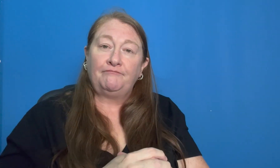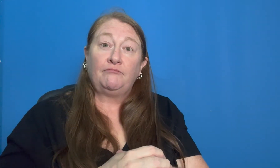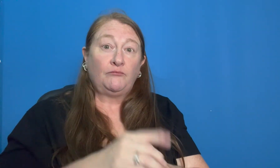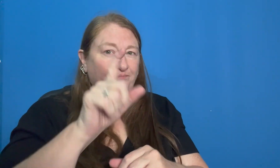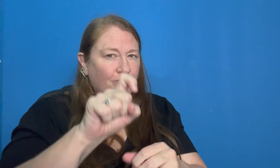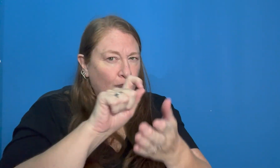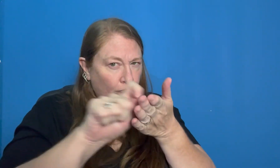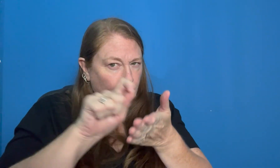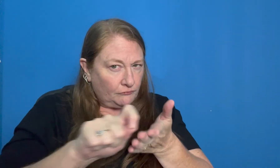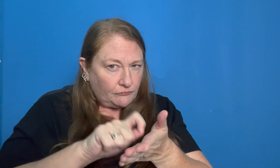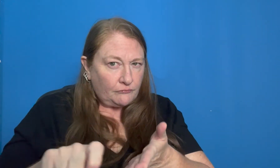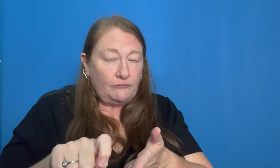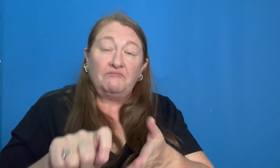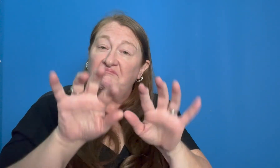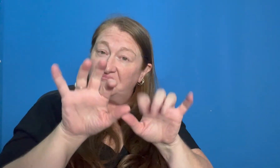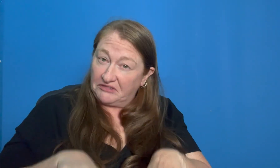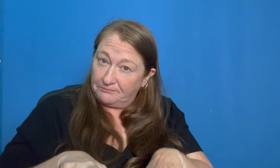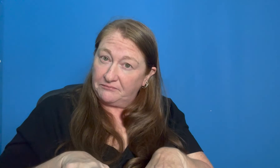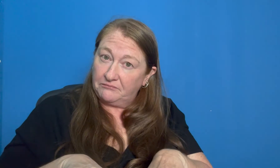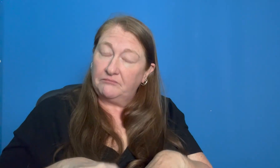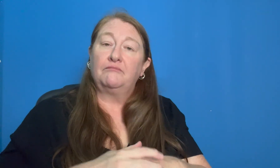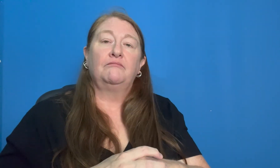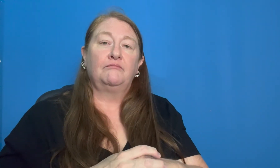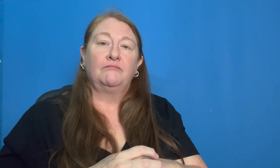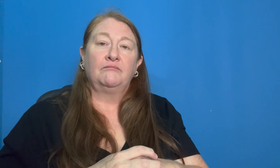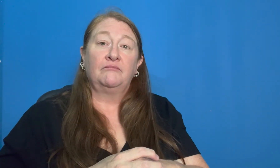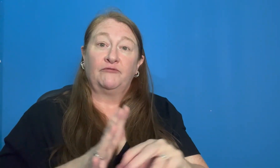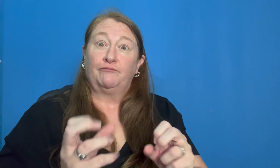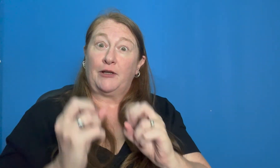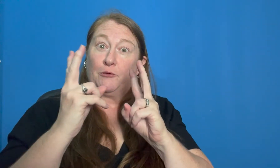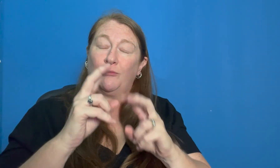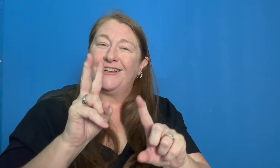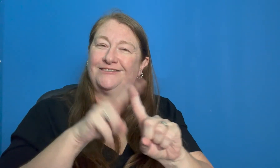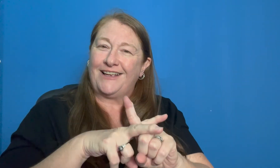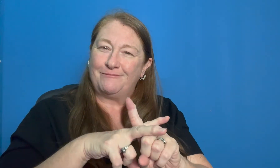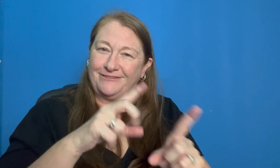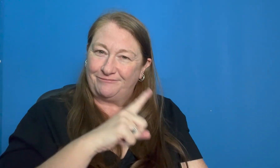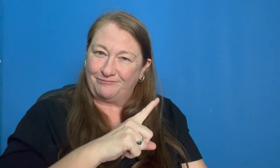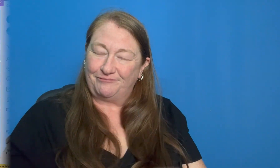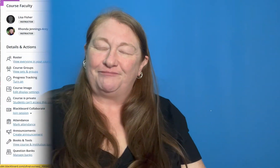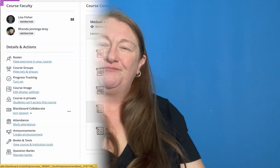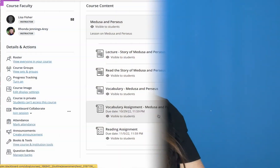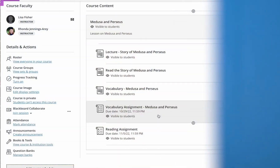You must either write or type and then upload the document in the assignment area.